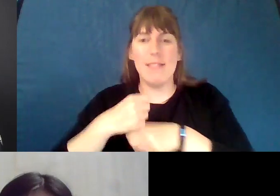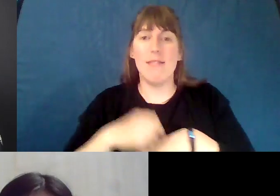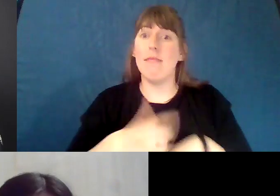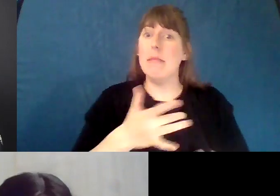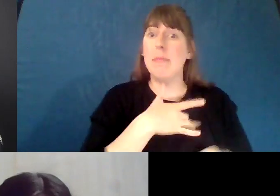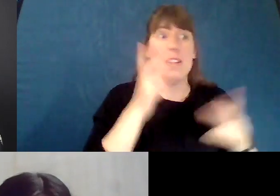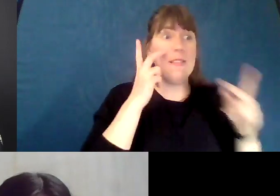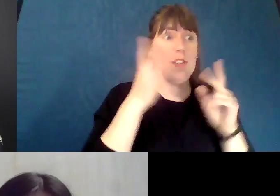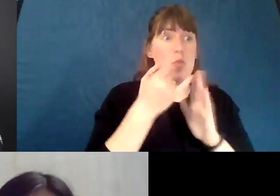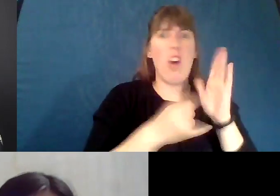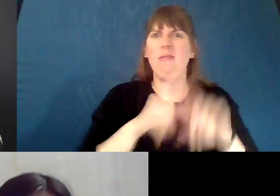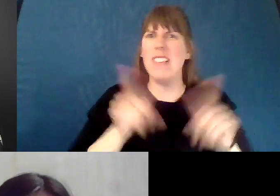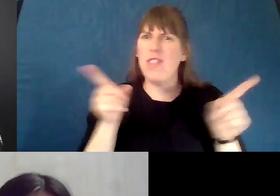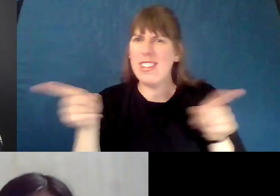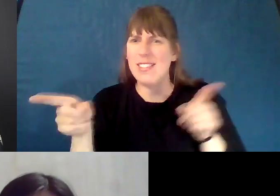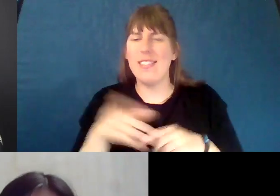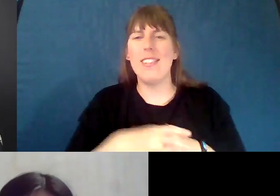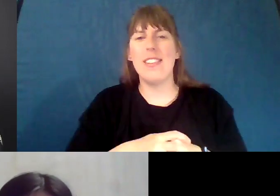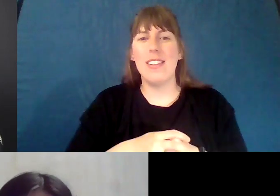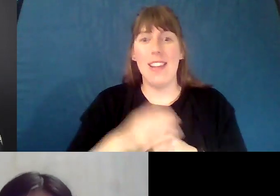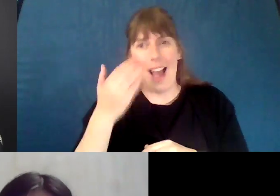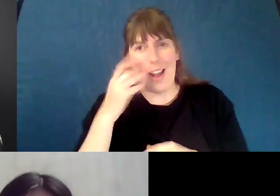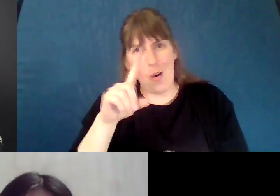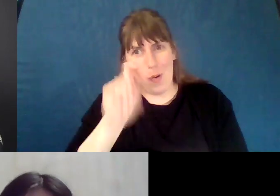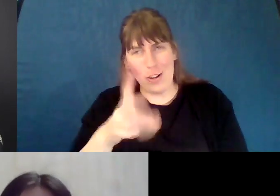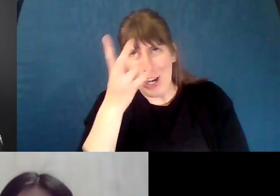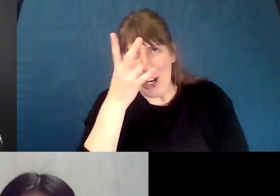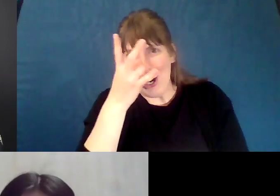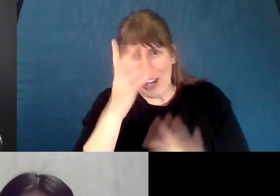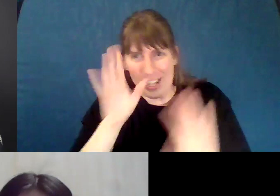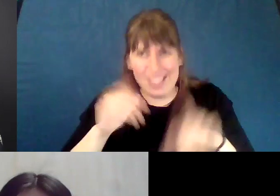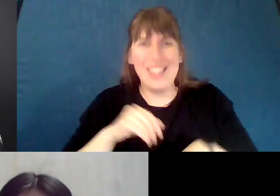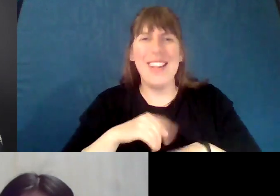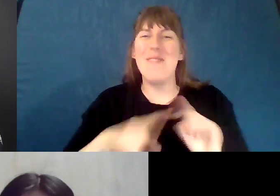art practice. I know this question is a little nerdy, but could you speak to your vision